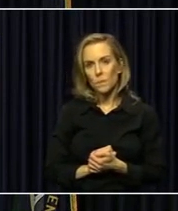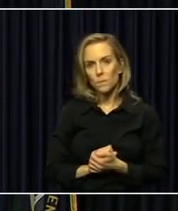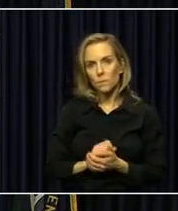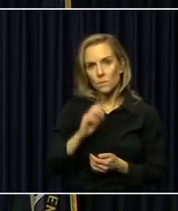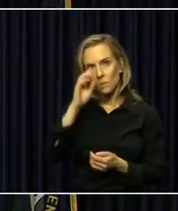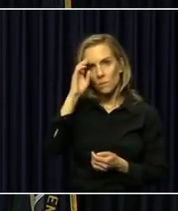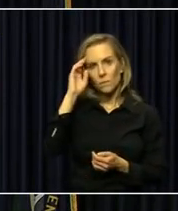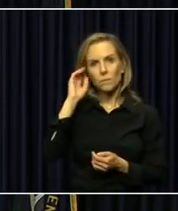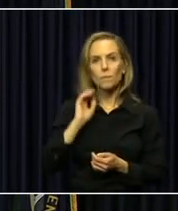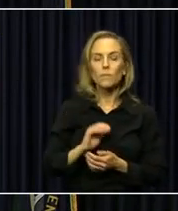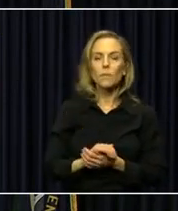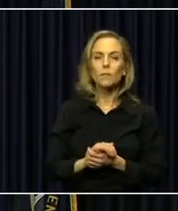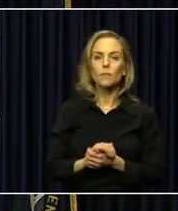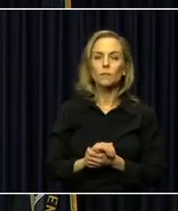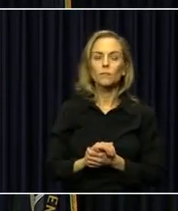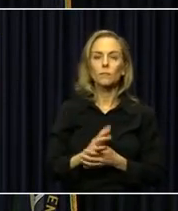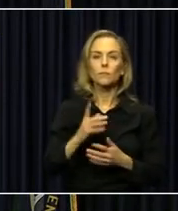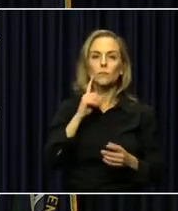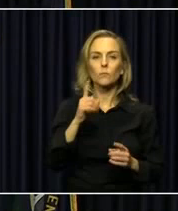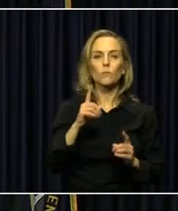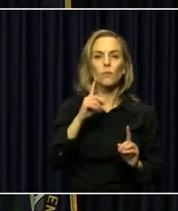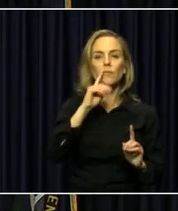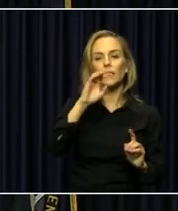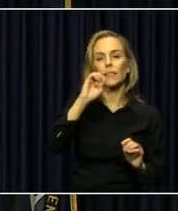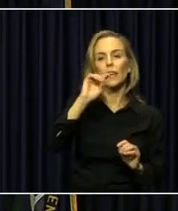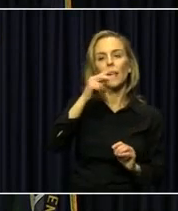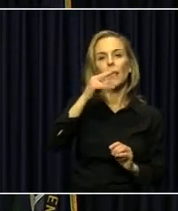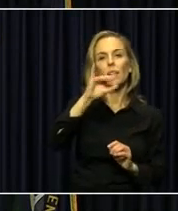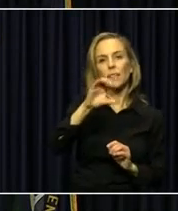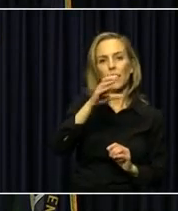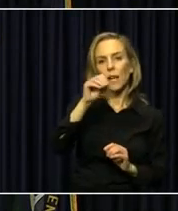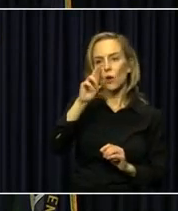HISPANIC. SO WE'RE MOVING A LITTLE FASTER